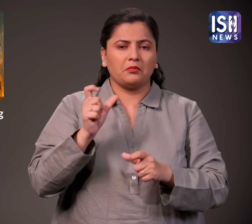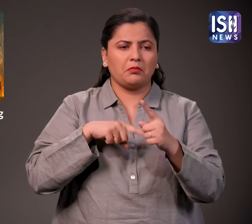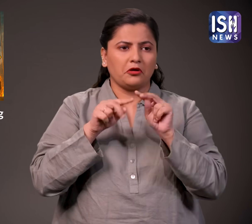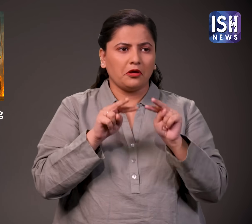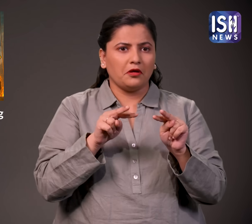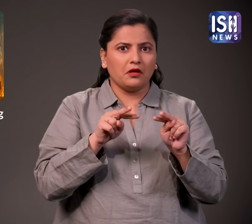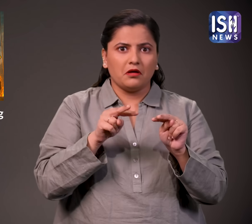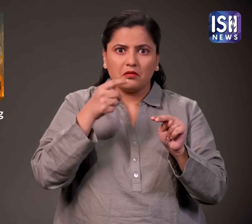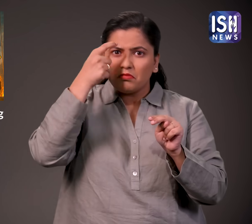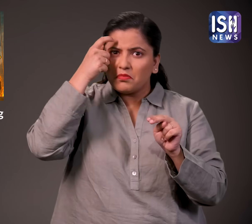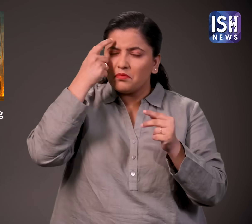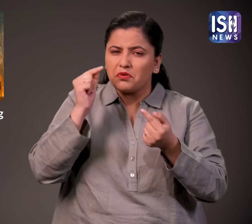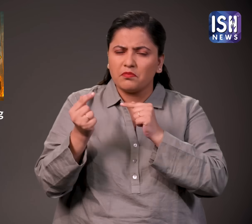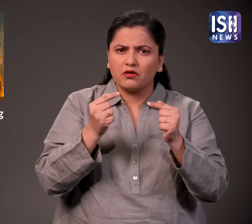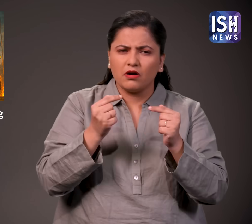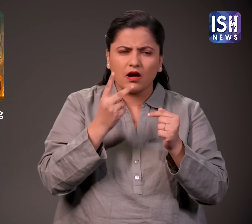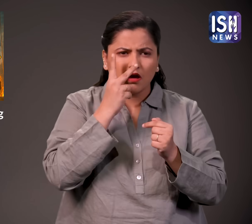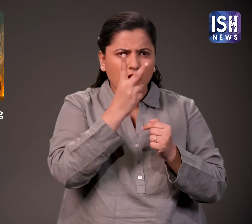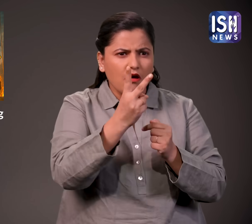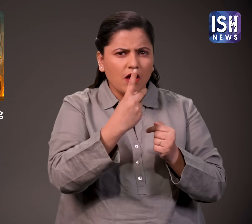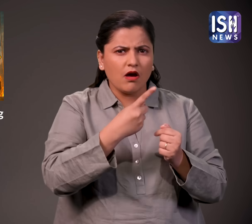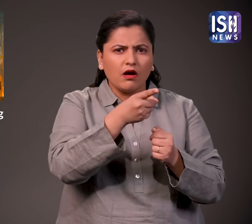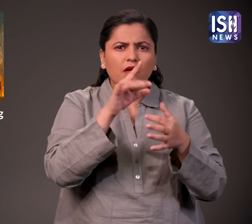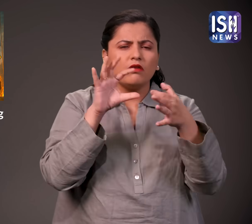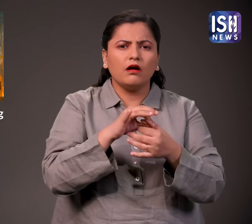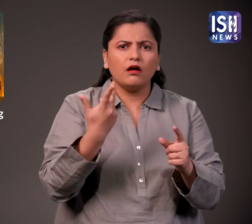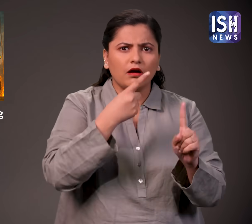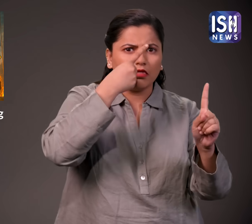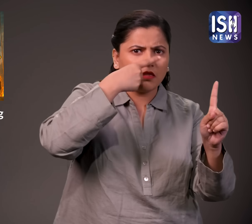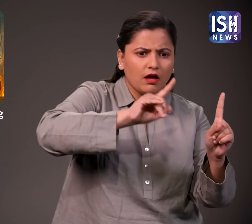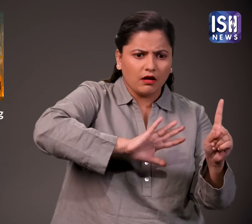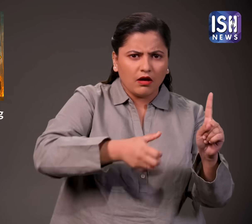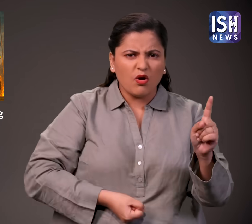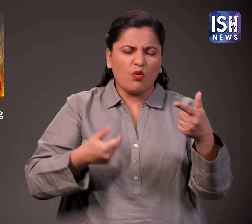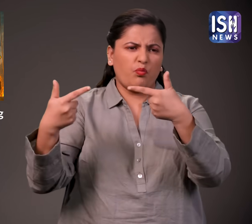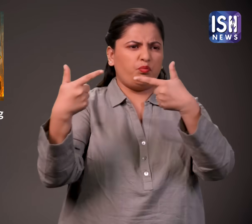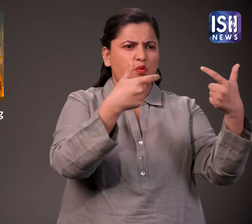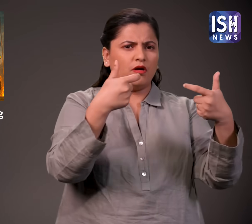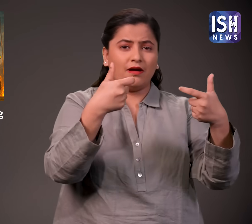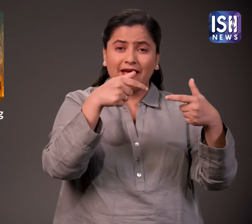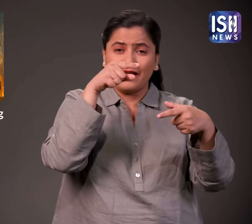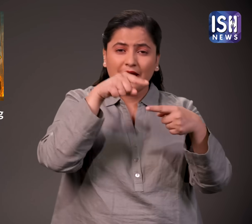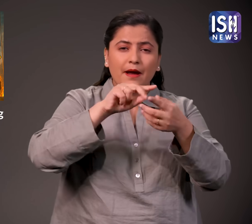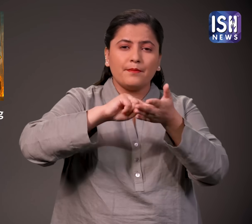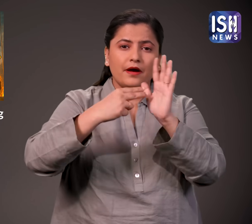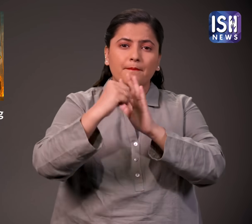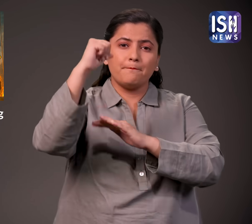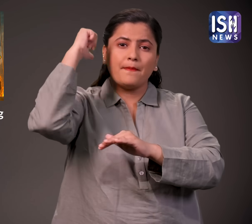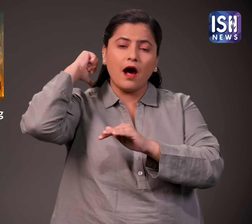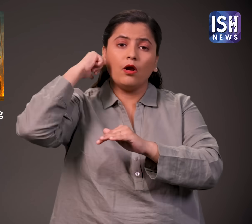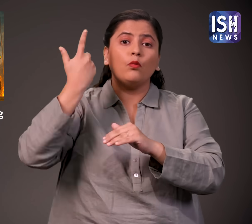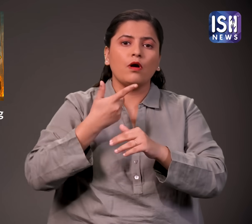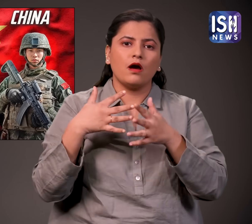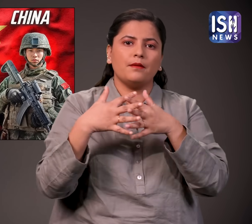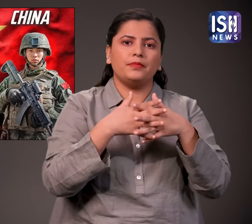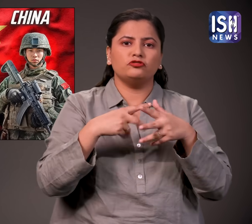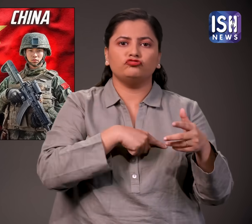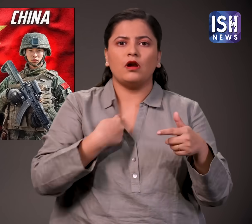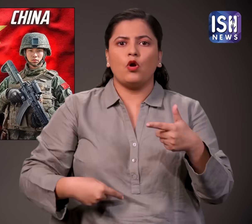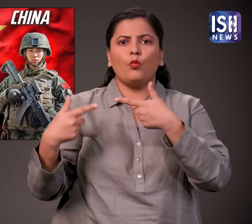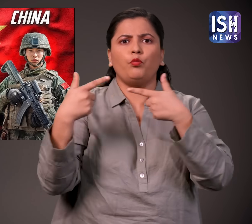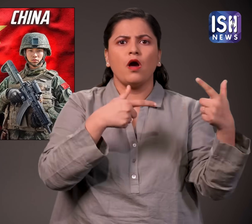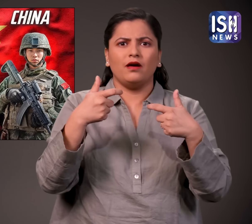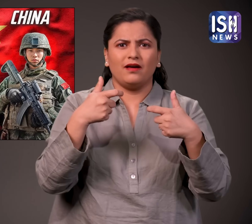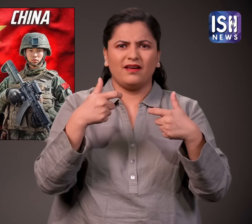Another side of this war, that many experts believe is, a proxy war between the US and China.